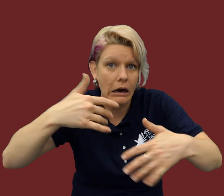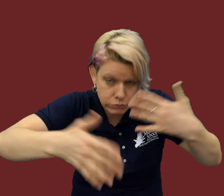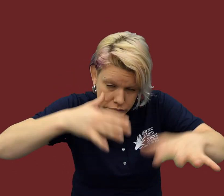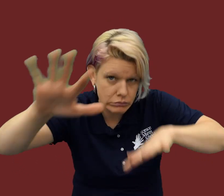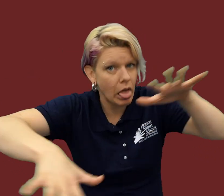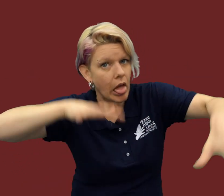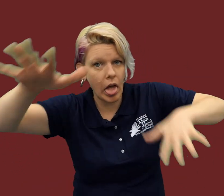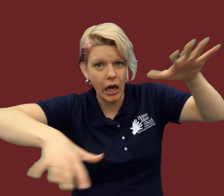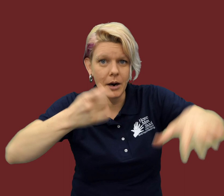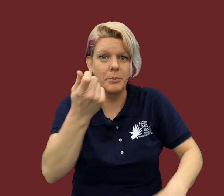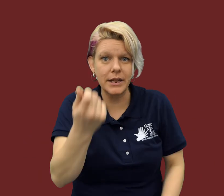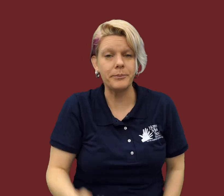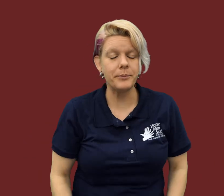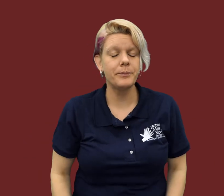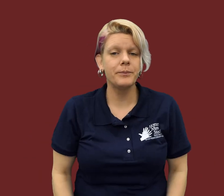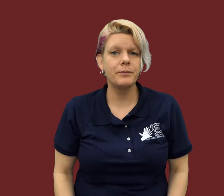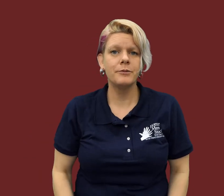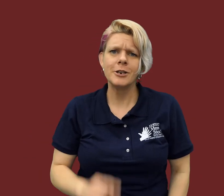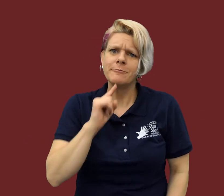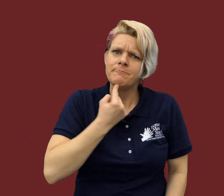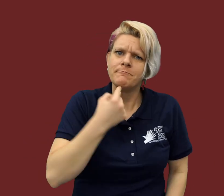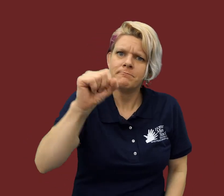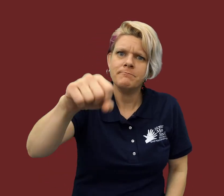to treat people. Yes, it is that serious.